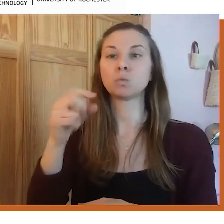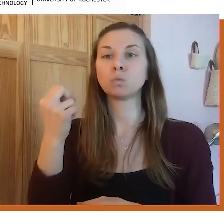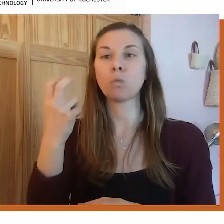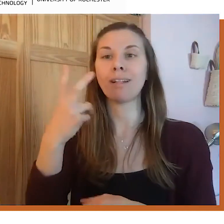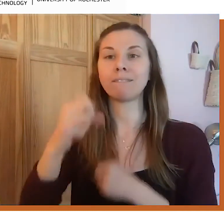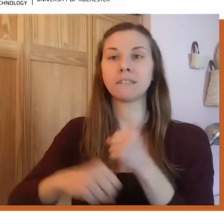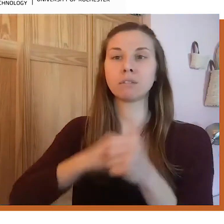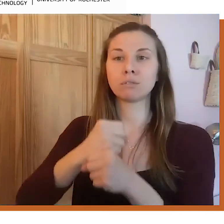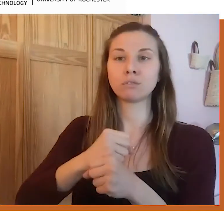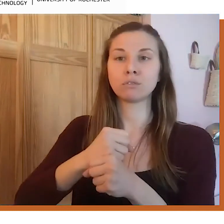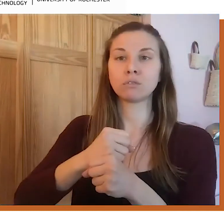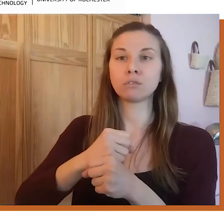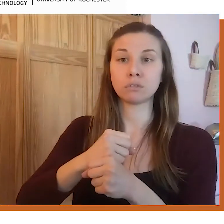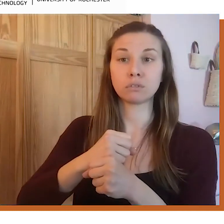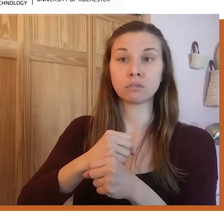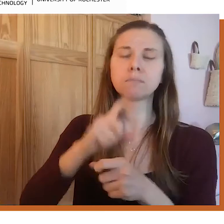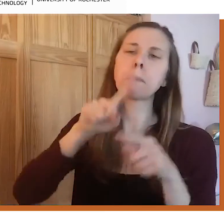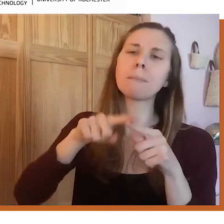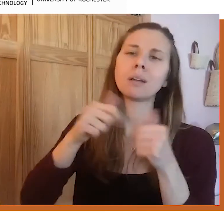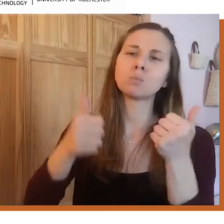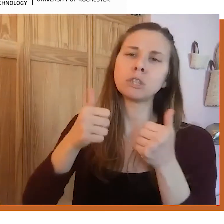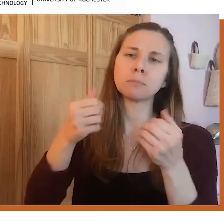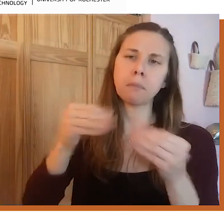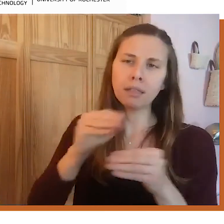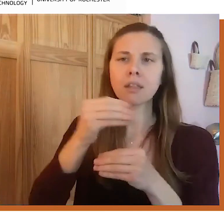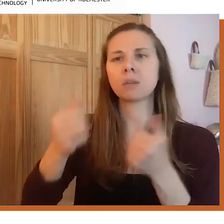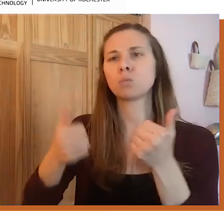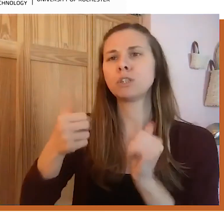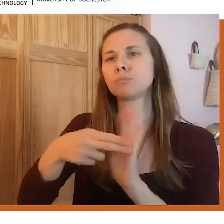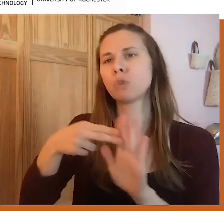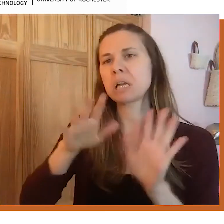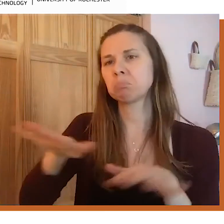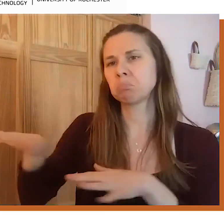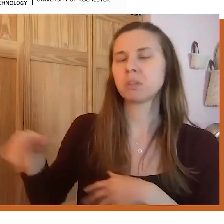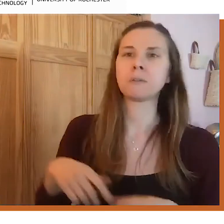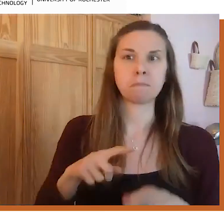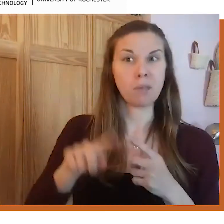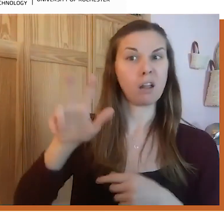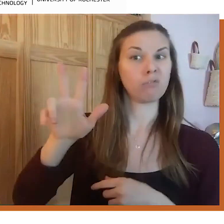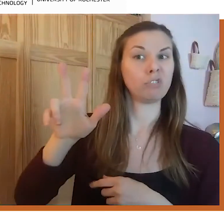from 3 to 12 years, depending on which method and which brand, et cetera,